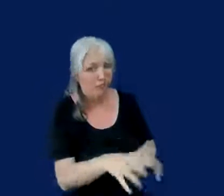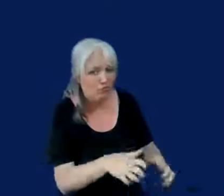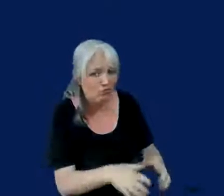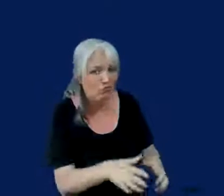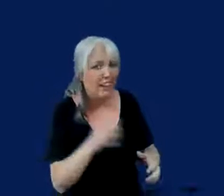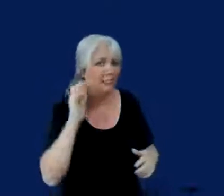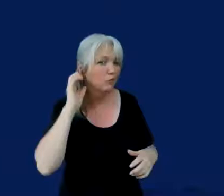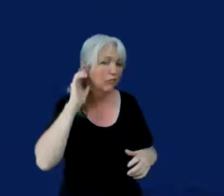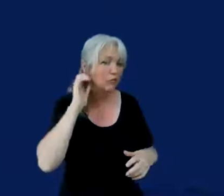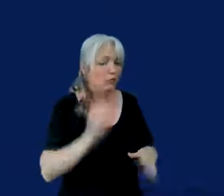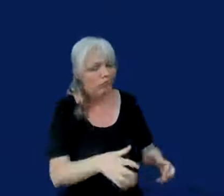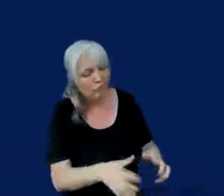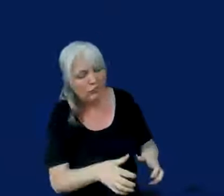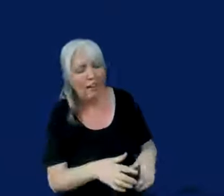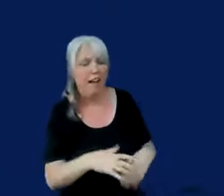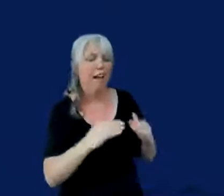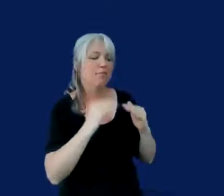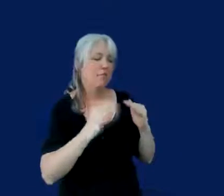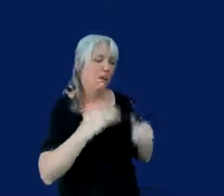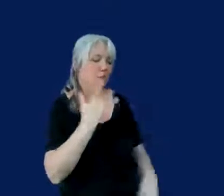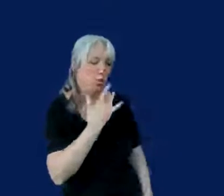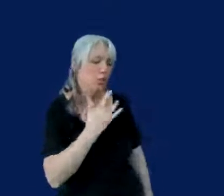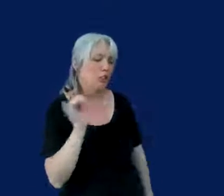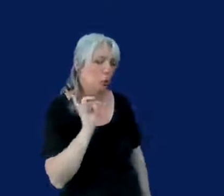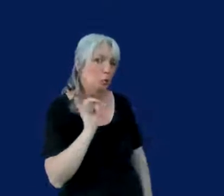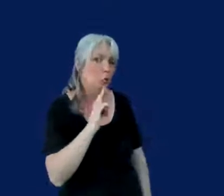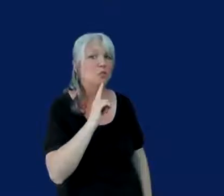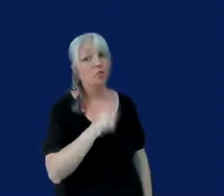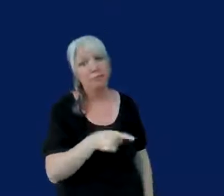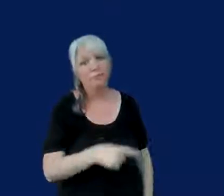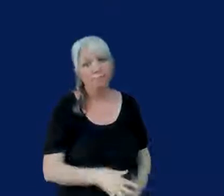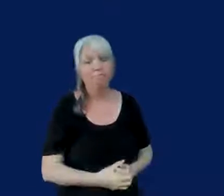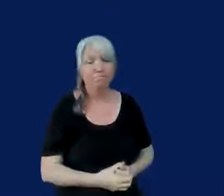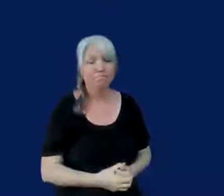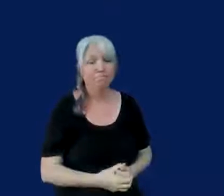“And a Less Fortunate, too. That’s for sure.